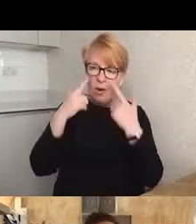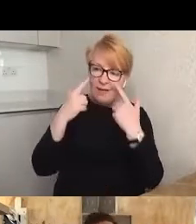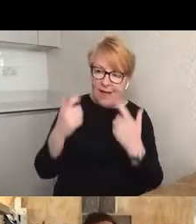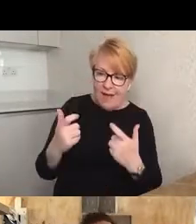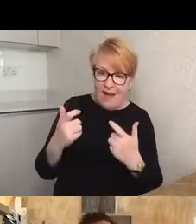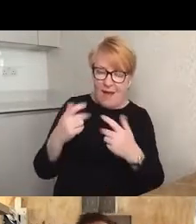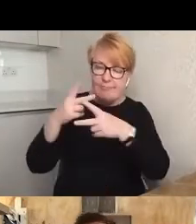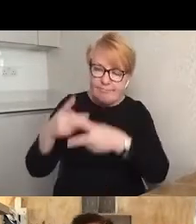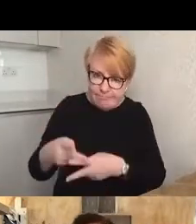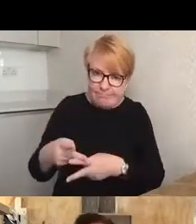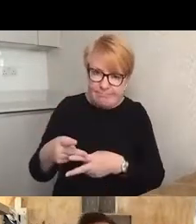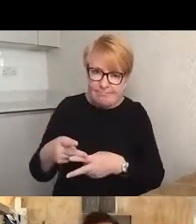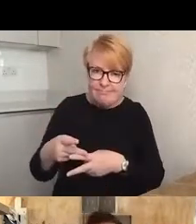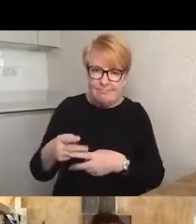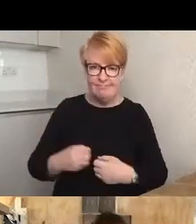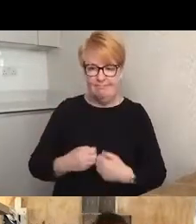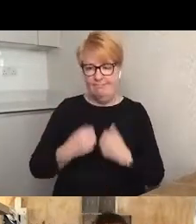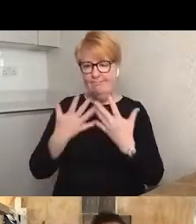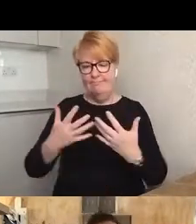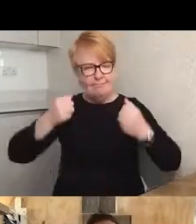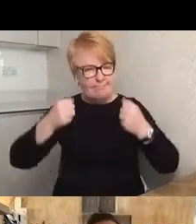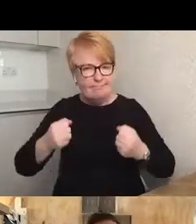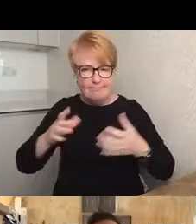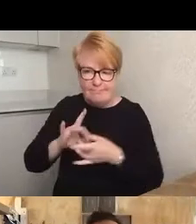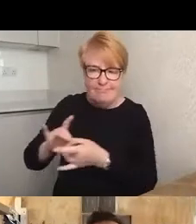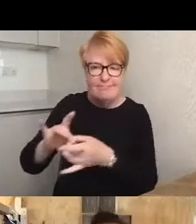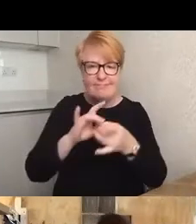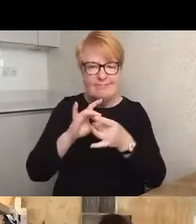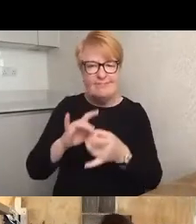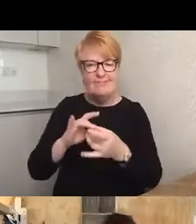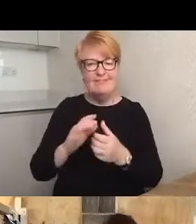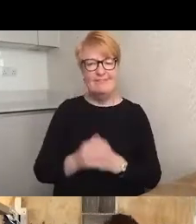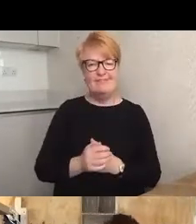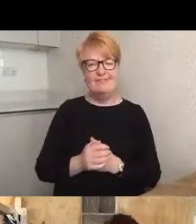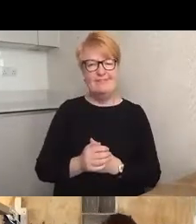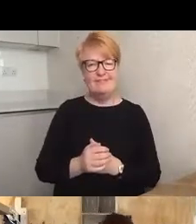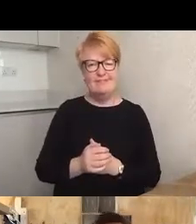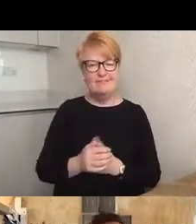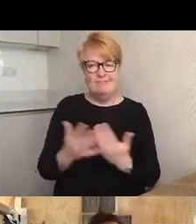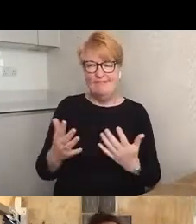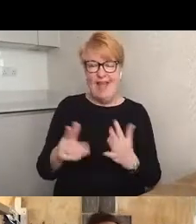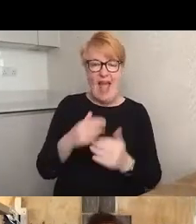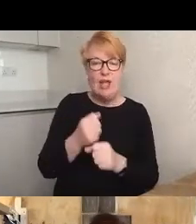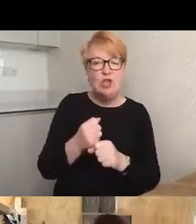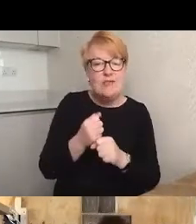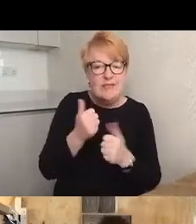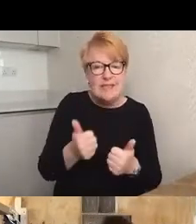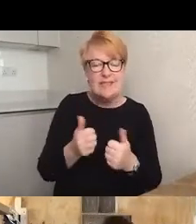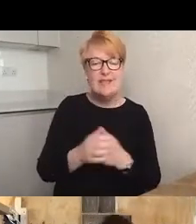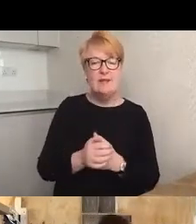for people to express solidarity, for people to have agency for people to actualize